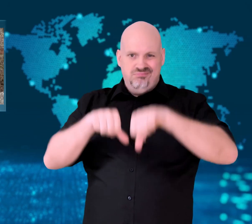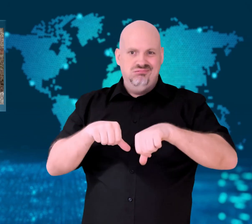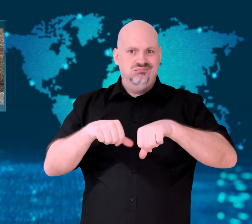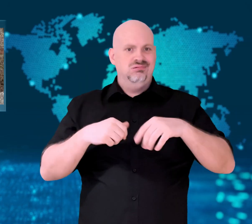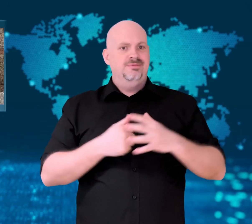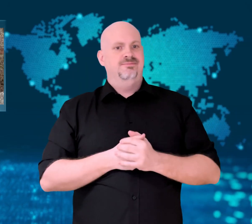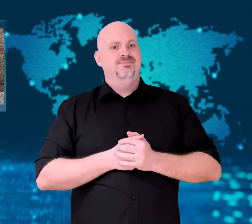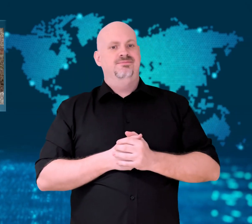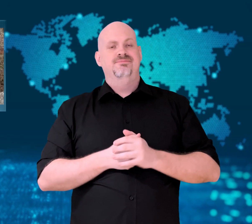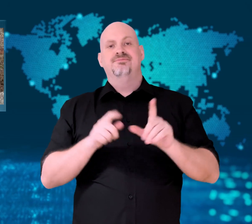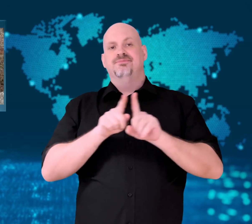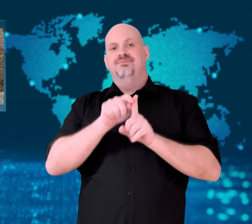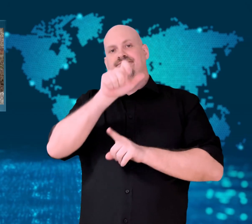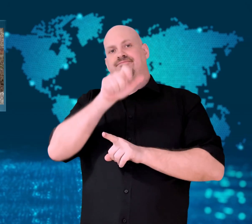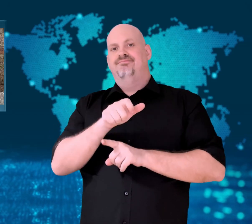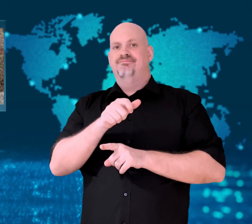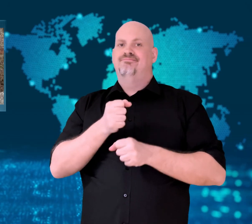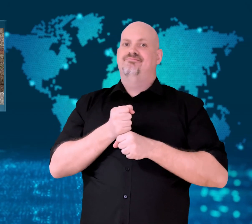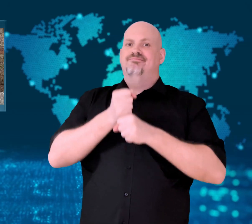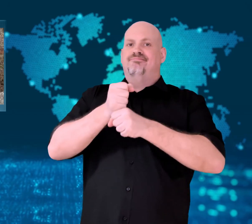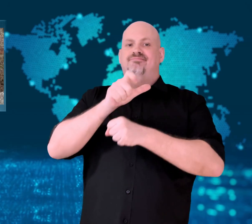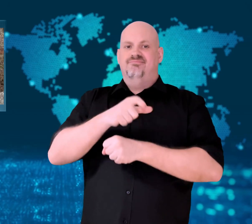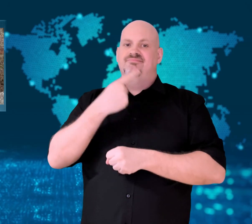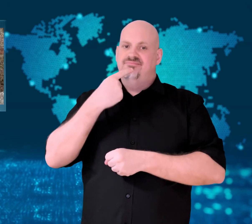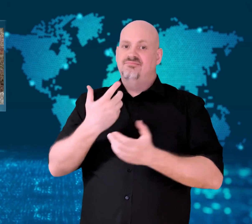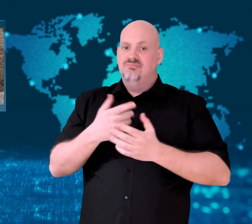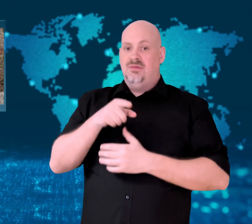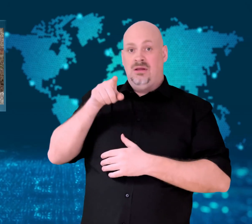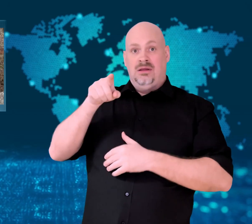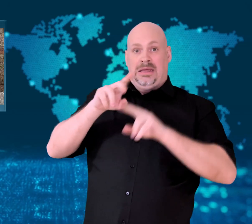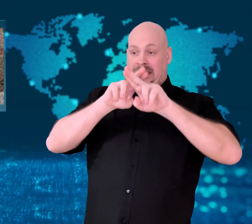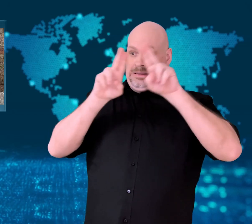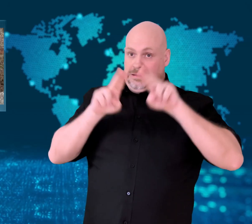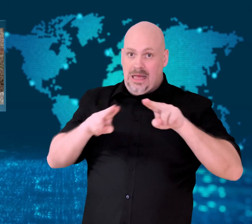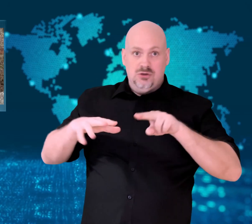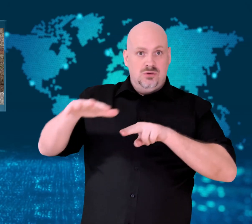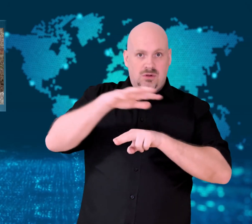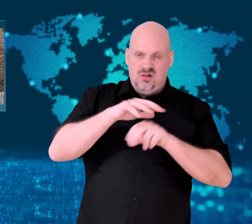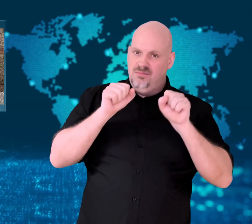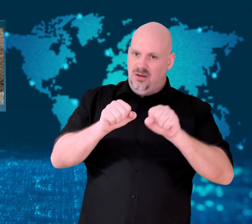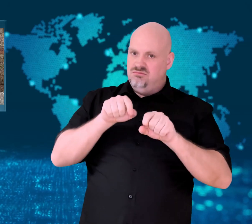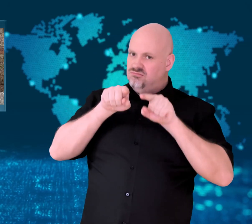Their spokesperson also urged that the international community